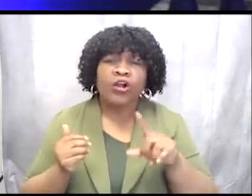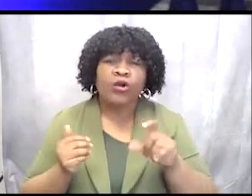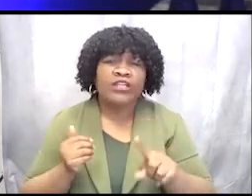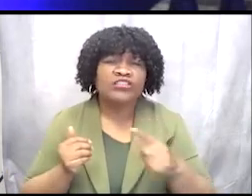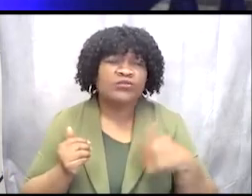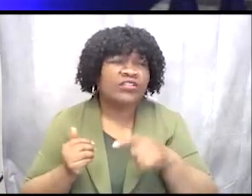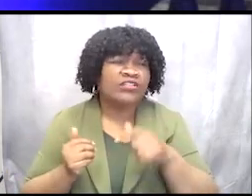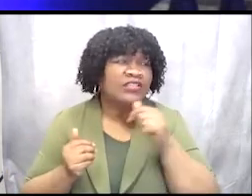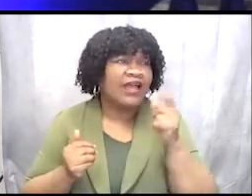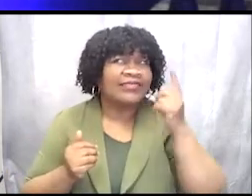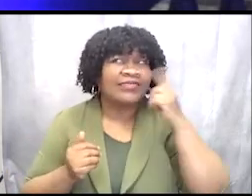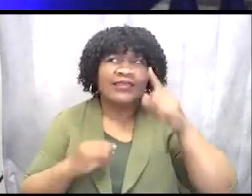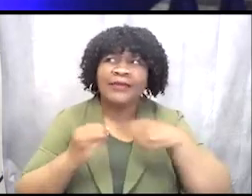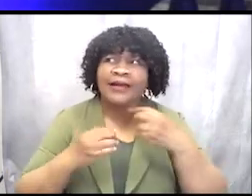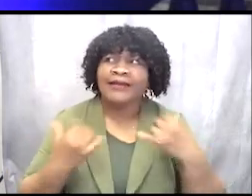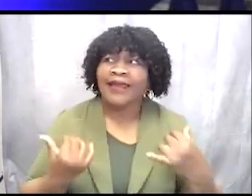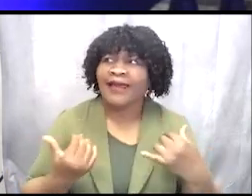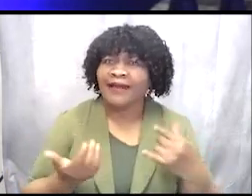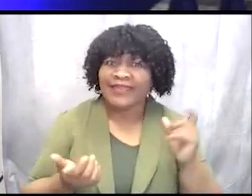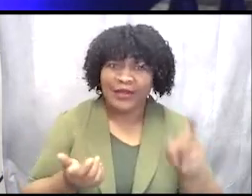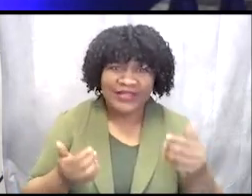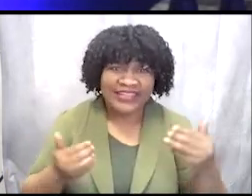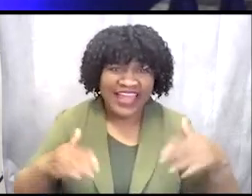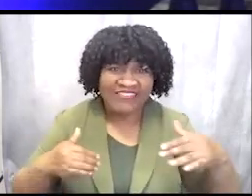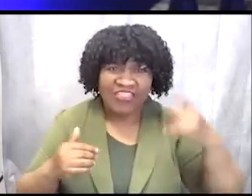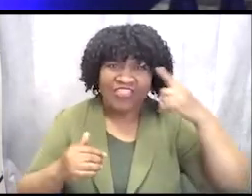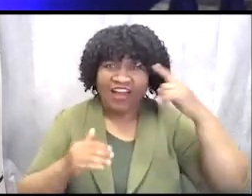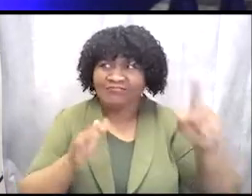that we're not even addressing that we haven't thought about